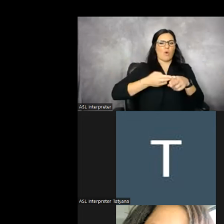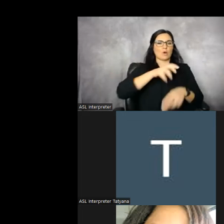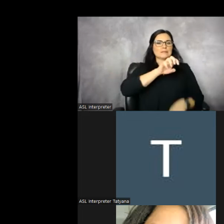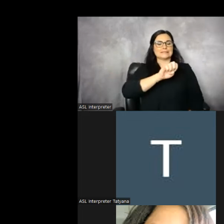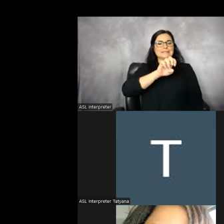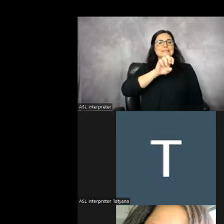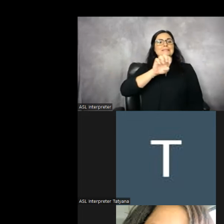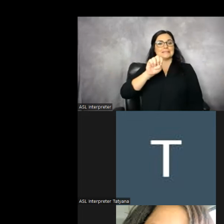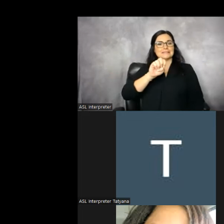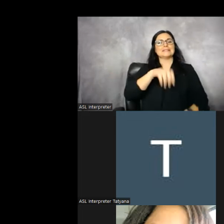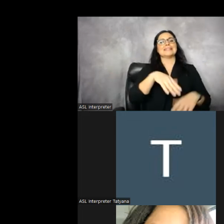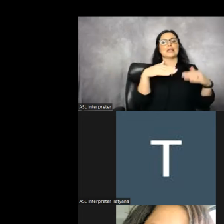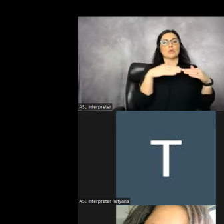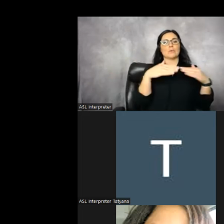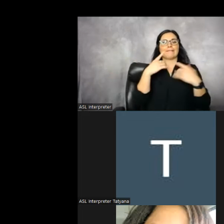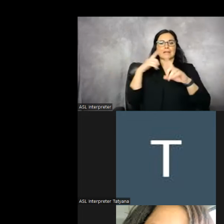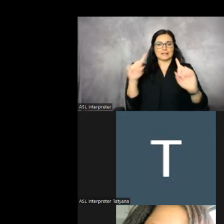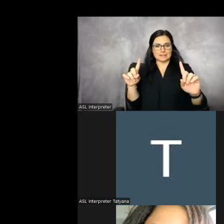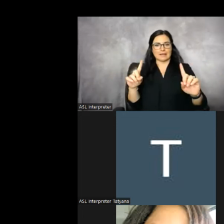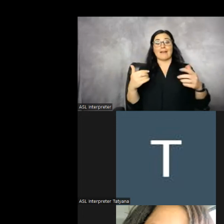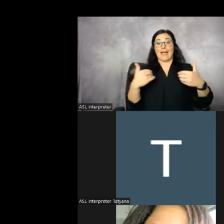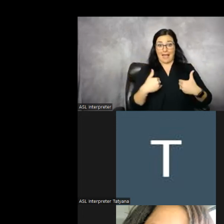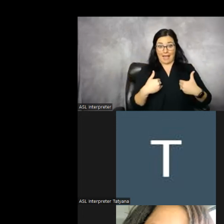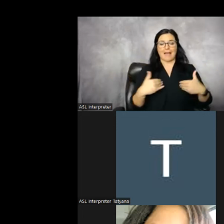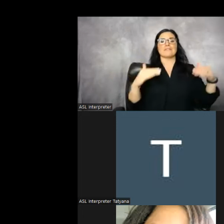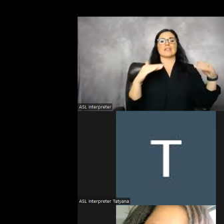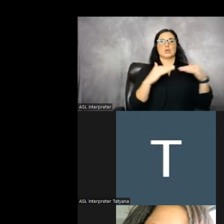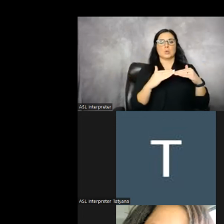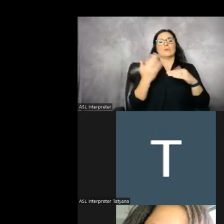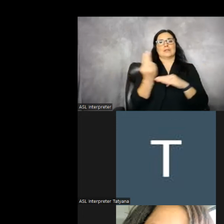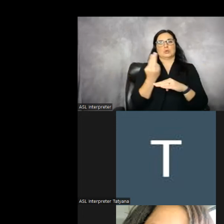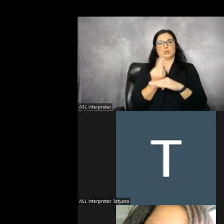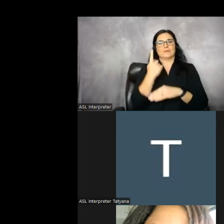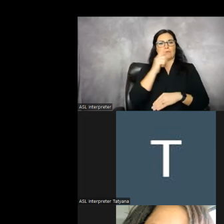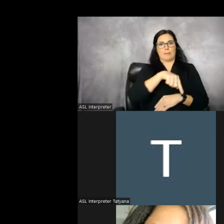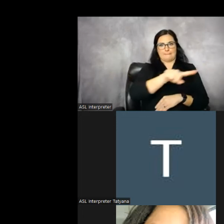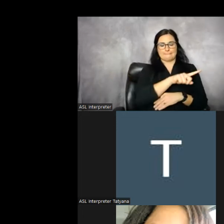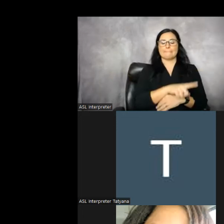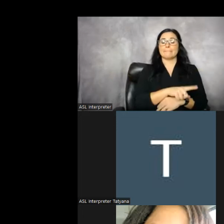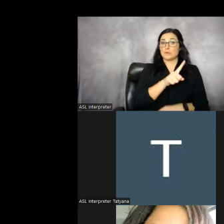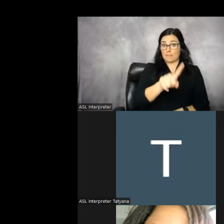And that has a substantially equivalent ease of use. So, keep that in mind, the definition in mind